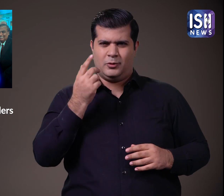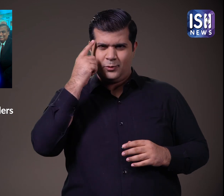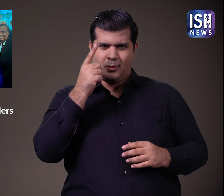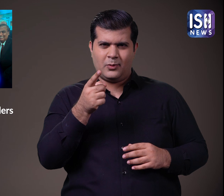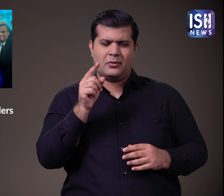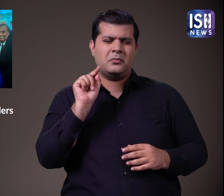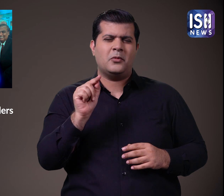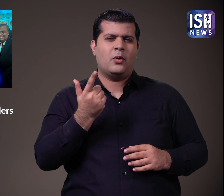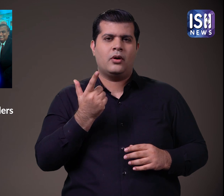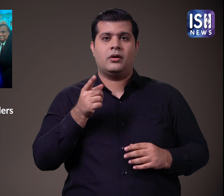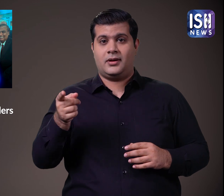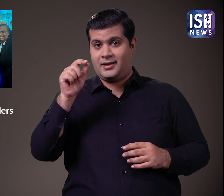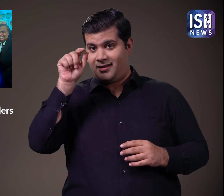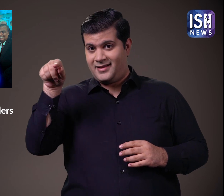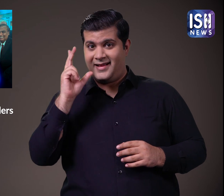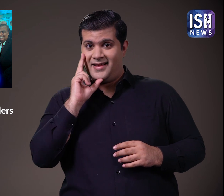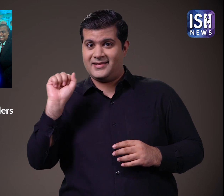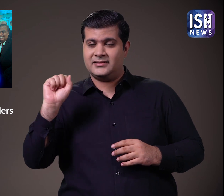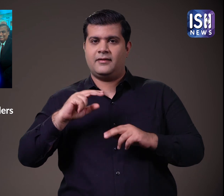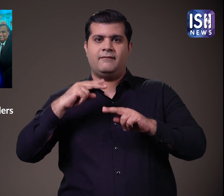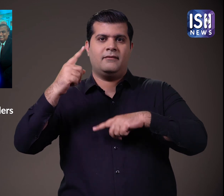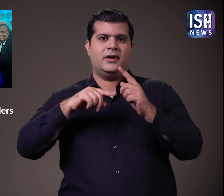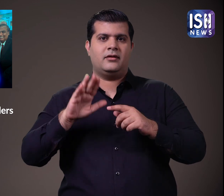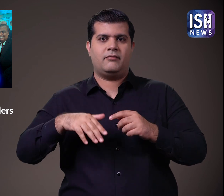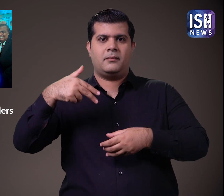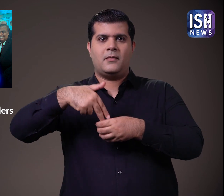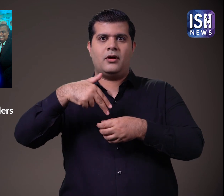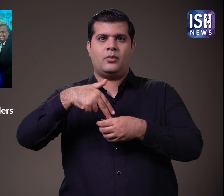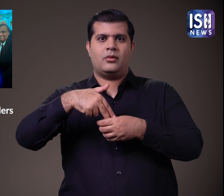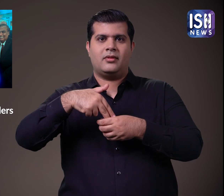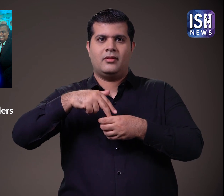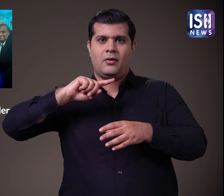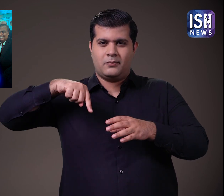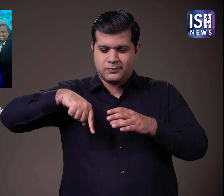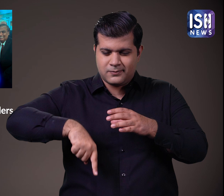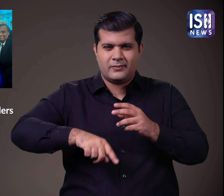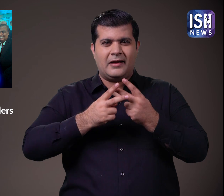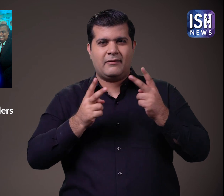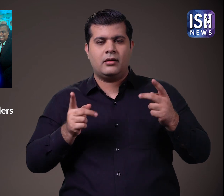You all must be aware that one of Reliance company's main businesses is petroleum etc.